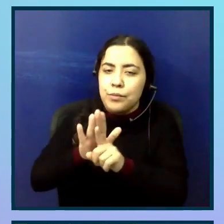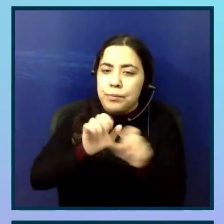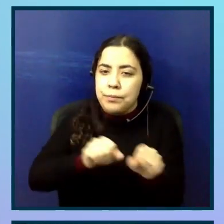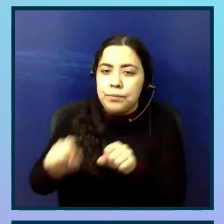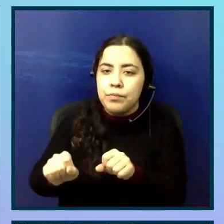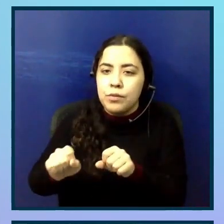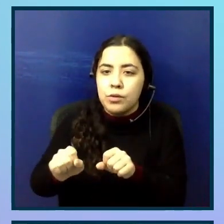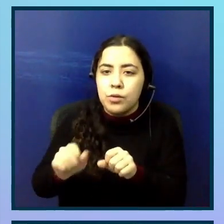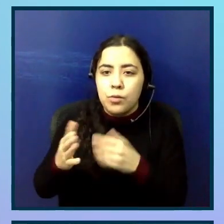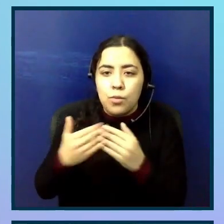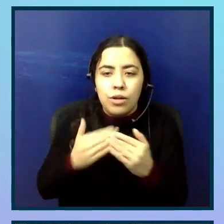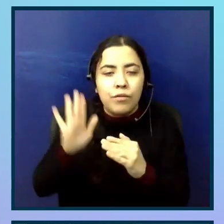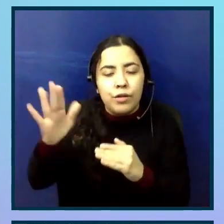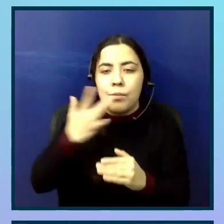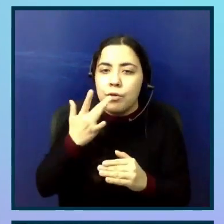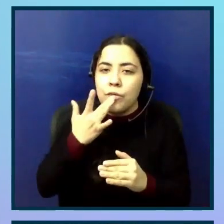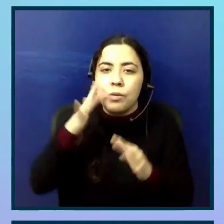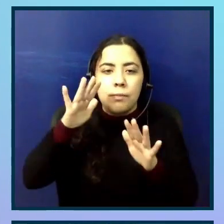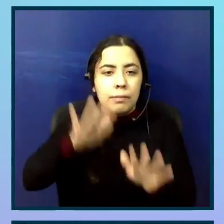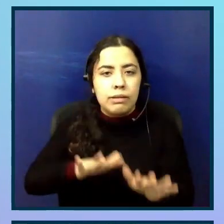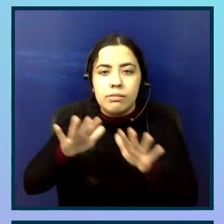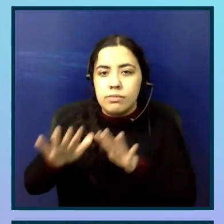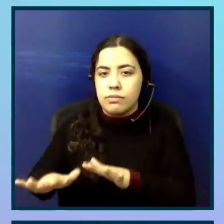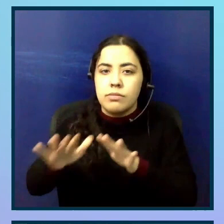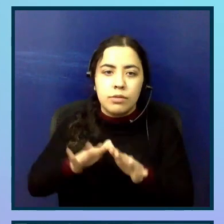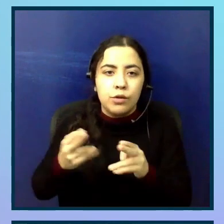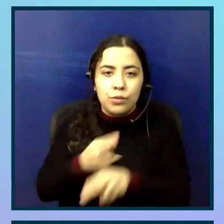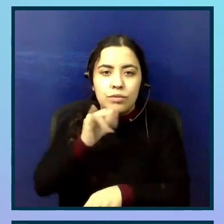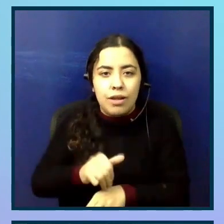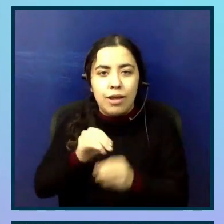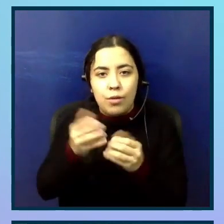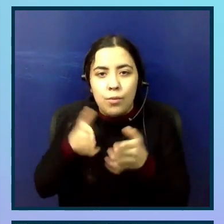whatever pace works for them and use the feature in a way that works for them.